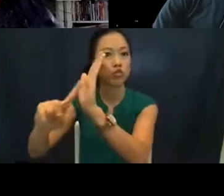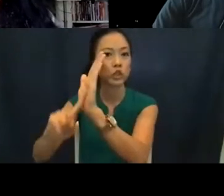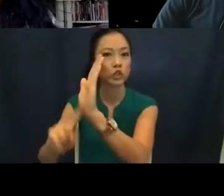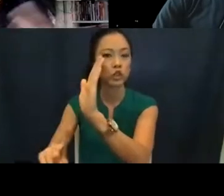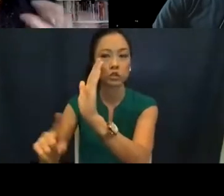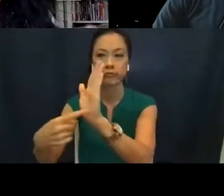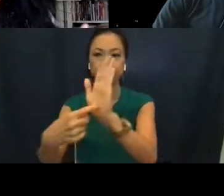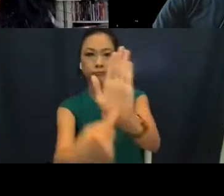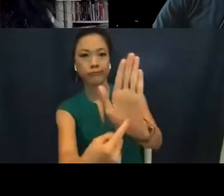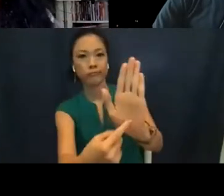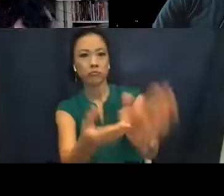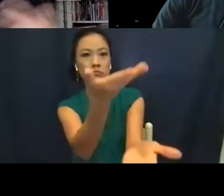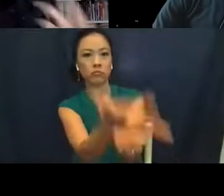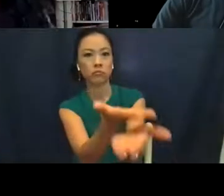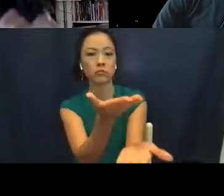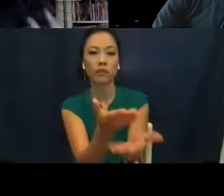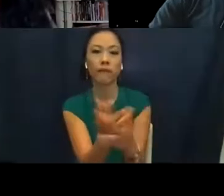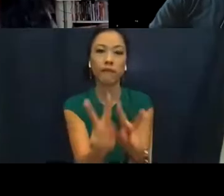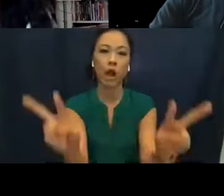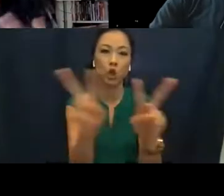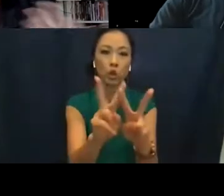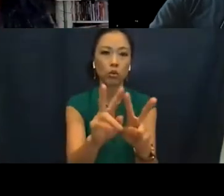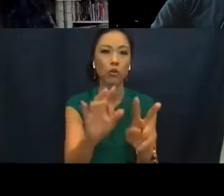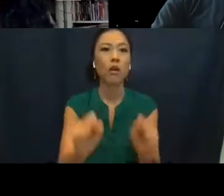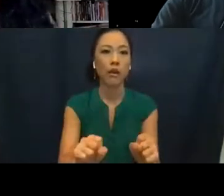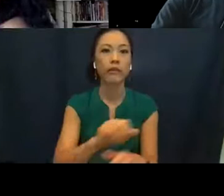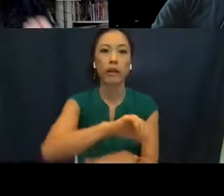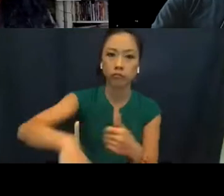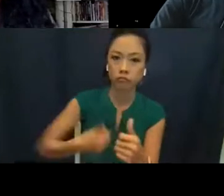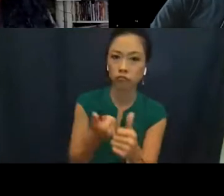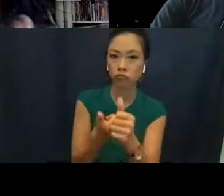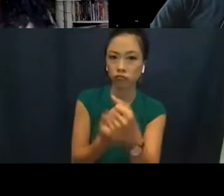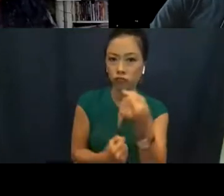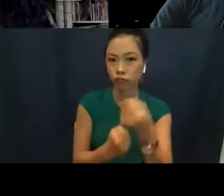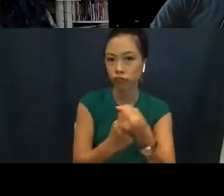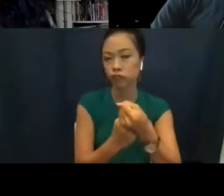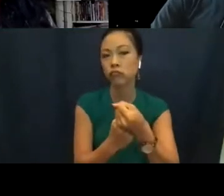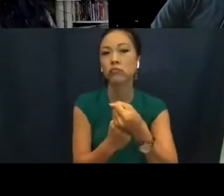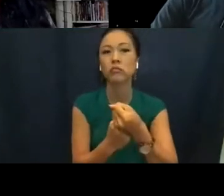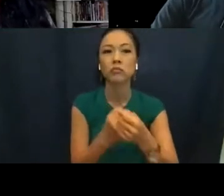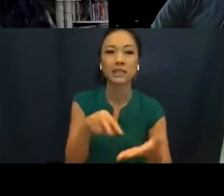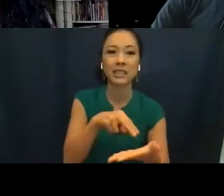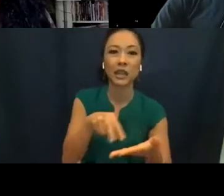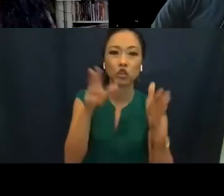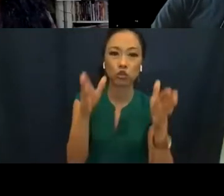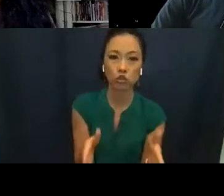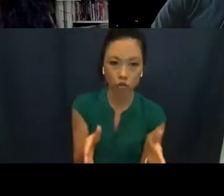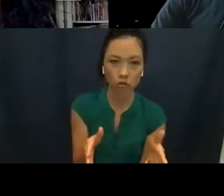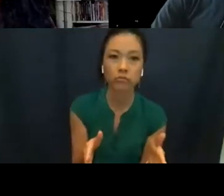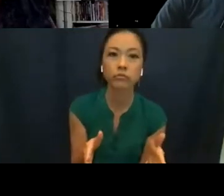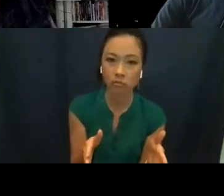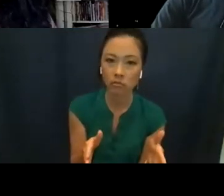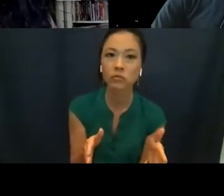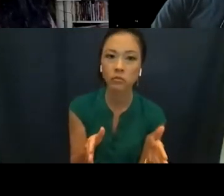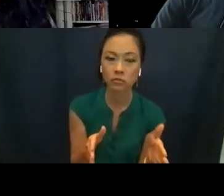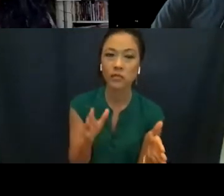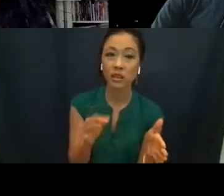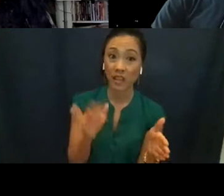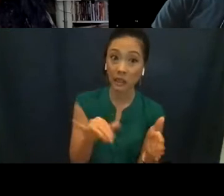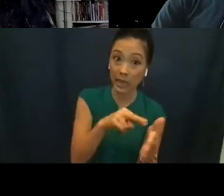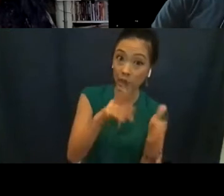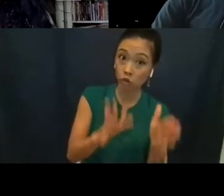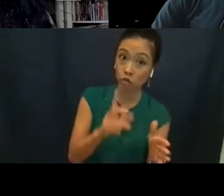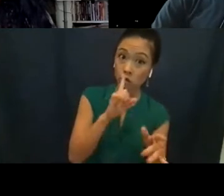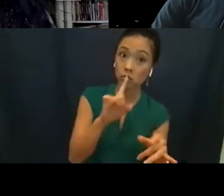up for all dancers that we are truly doing research and a great service to humanity,